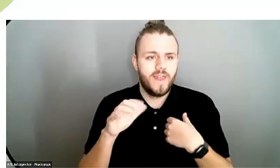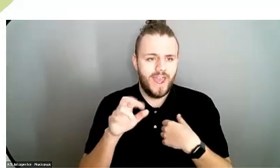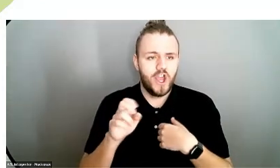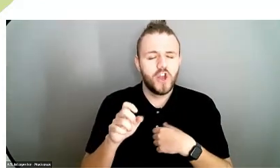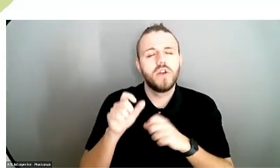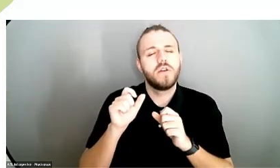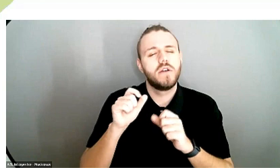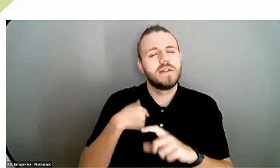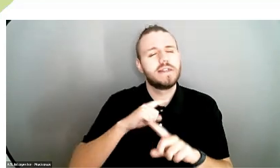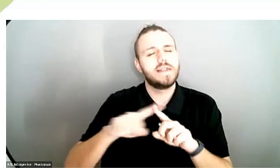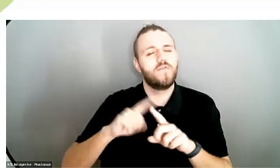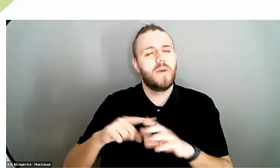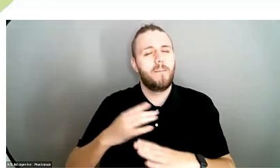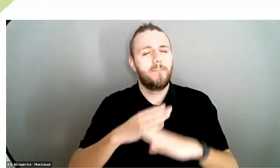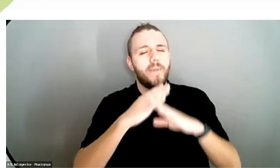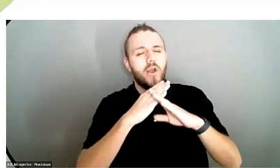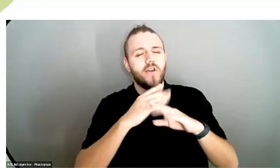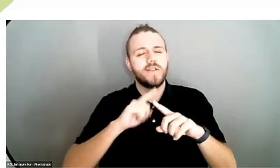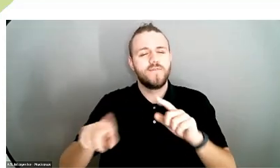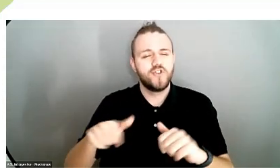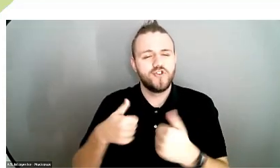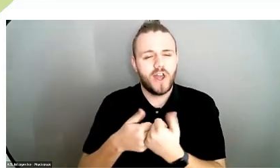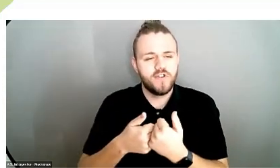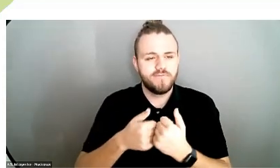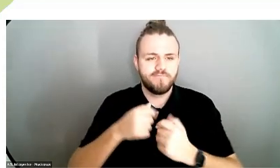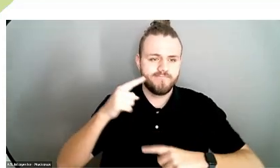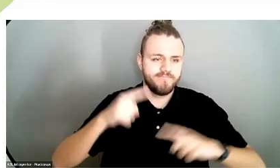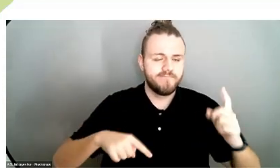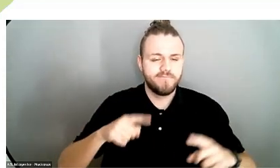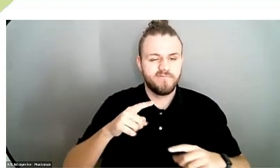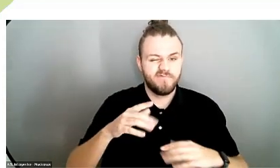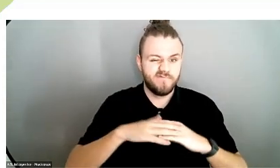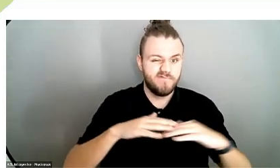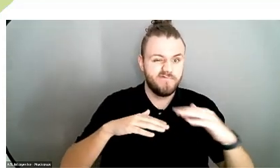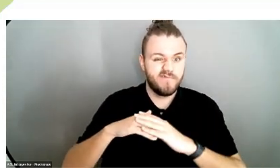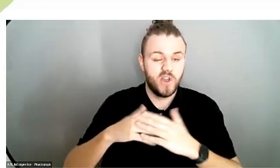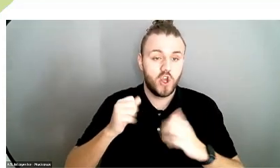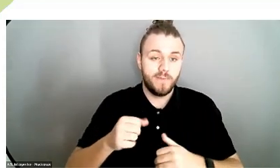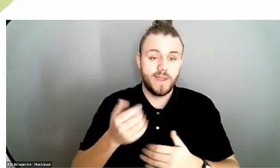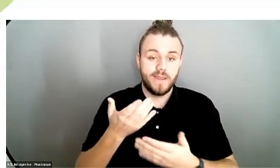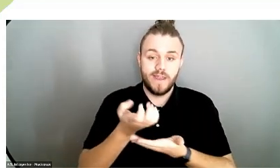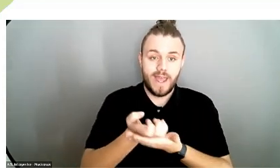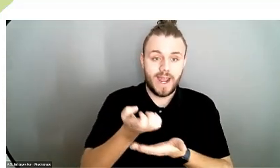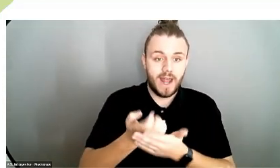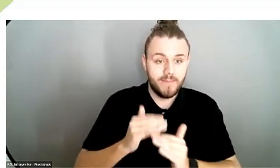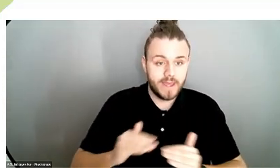multi-factorial for this population, socioeconomic accessibility,